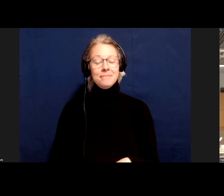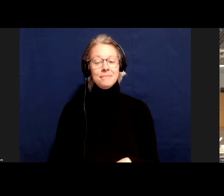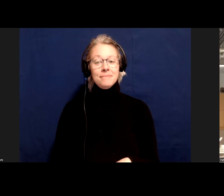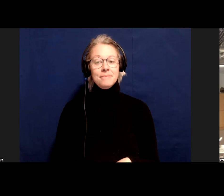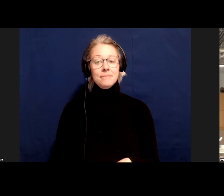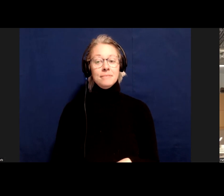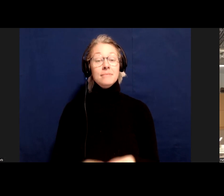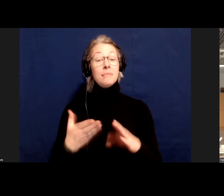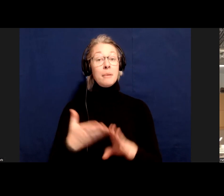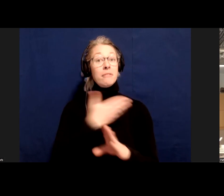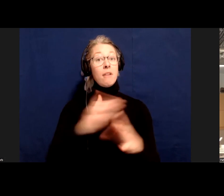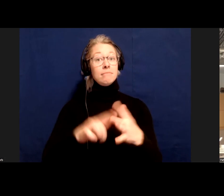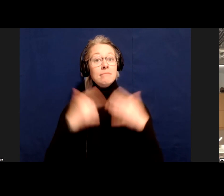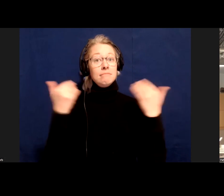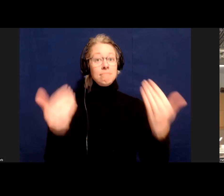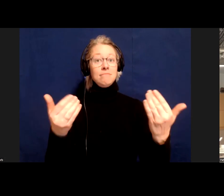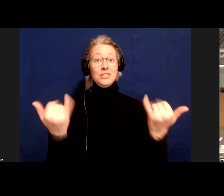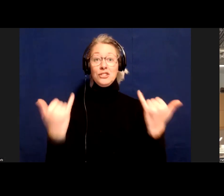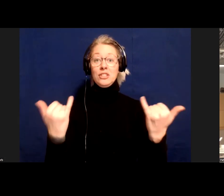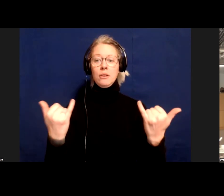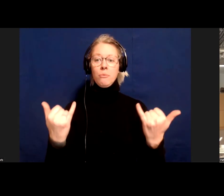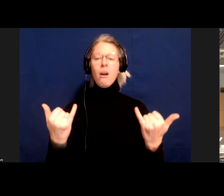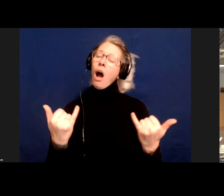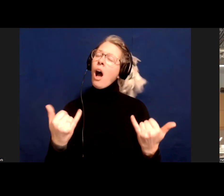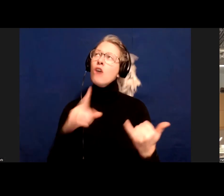So before we begin the formal proceedings, well, actually, this is a part of our formal